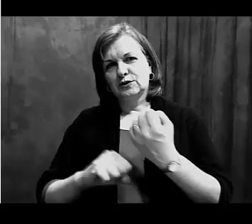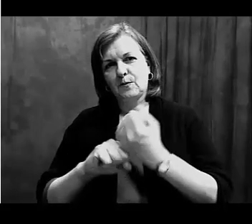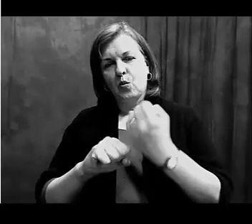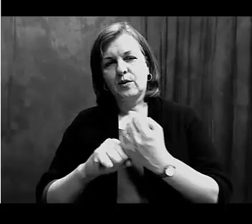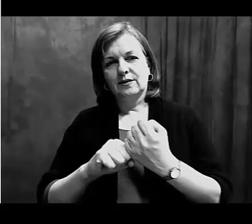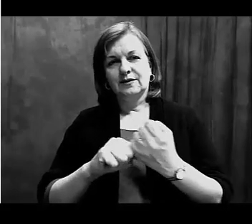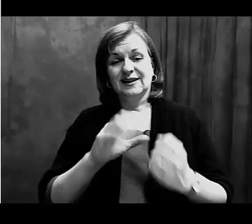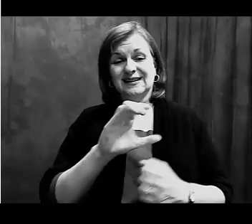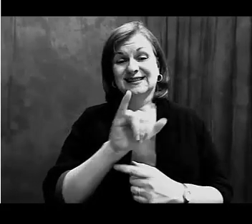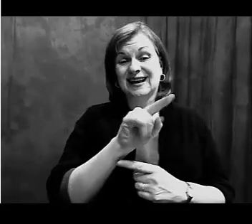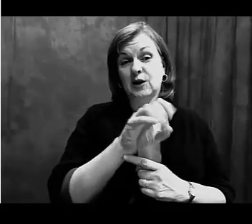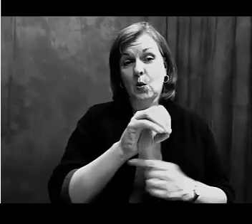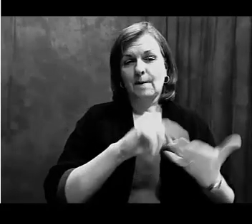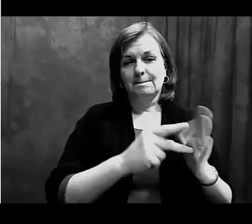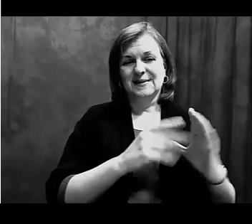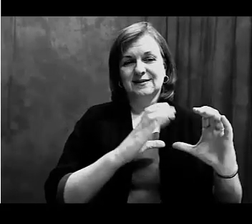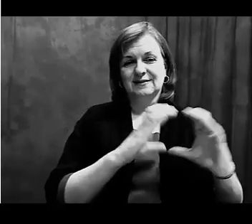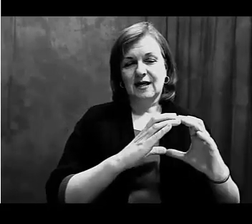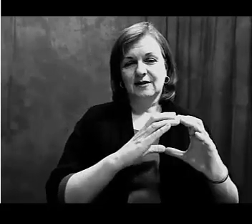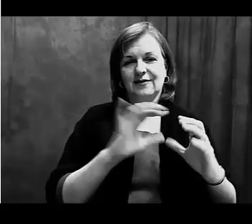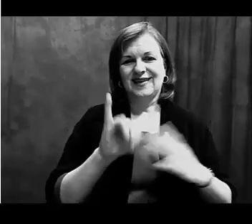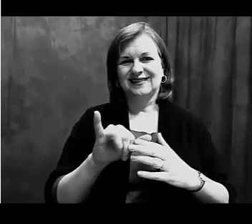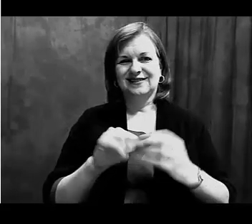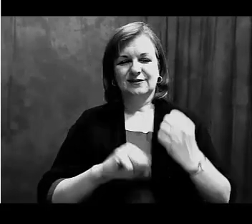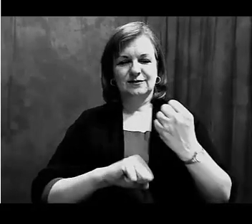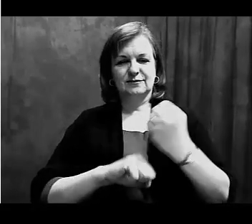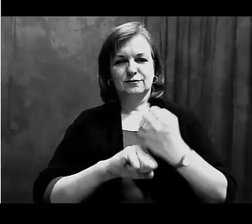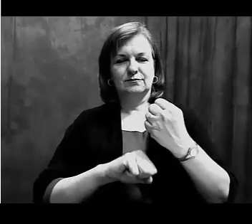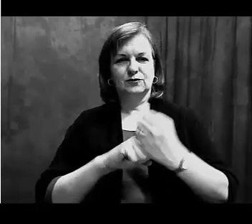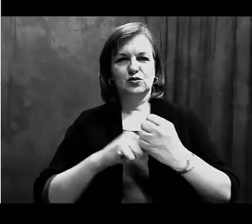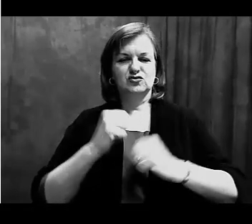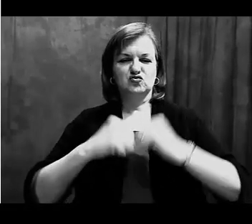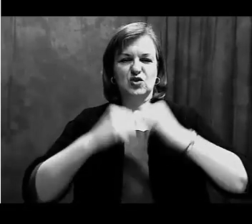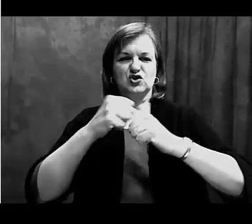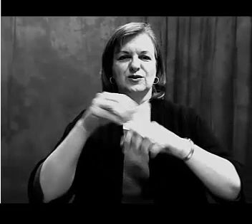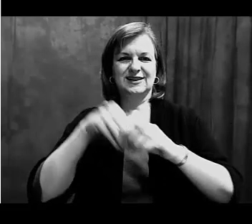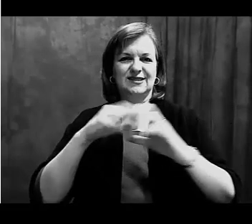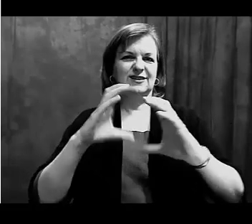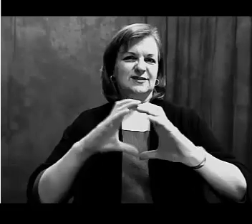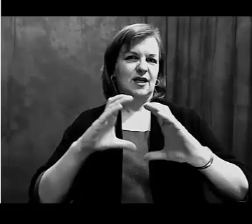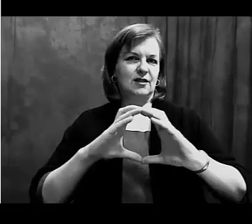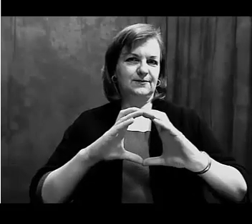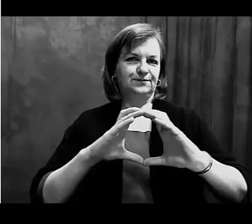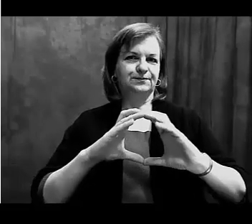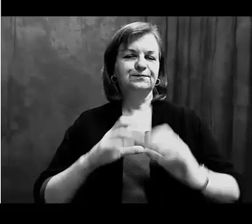cell -- so it's the skeletal structure of your cell